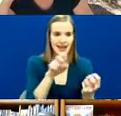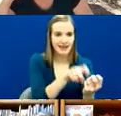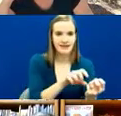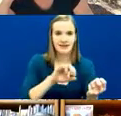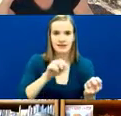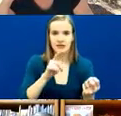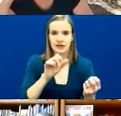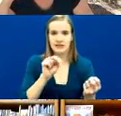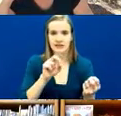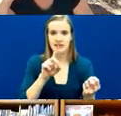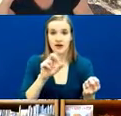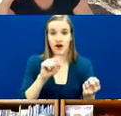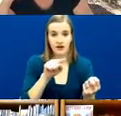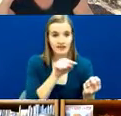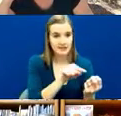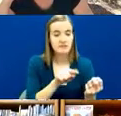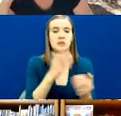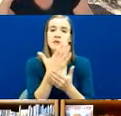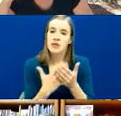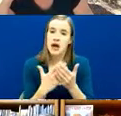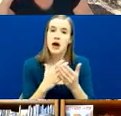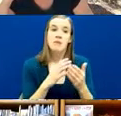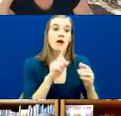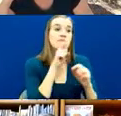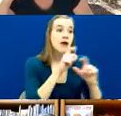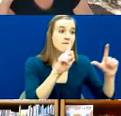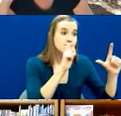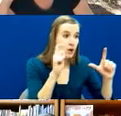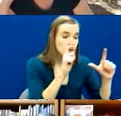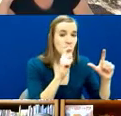wholly his own. This is a scene where Jennifer was being kept out of the